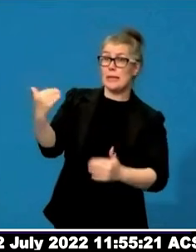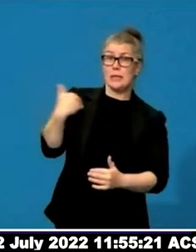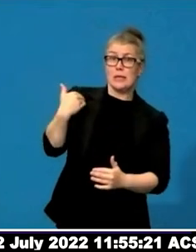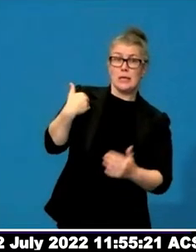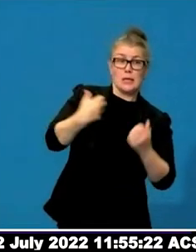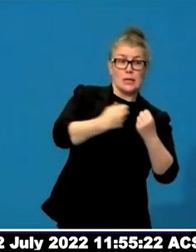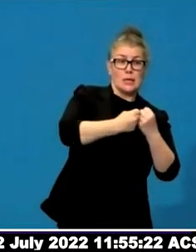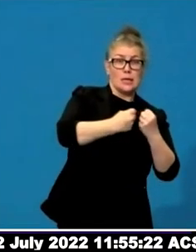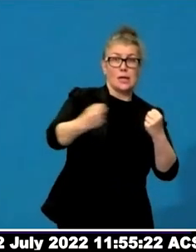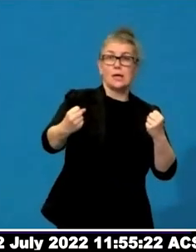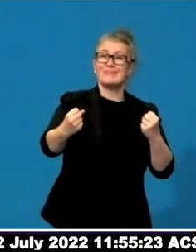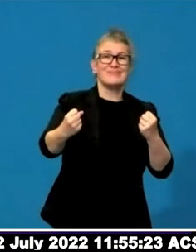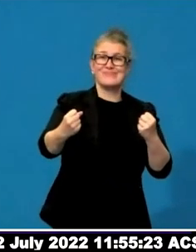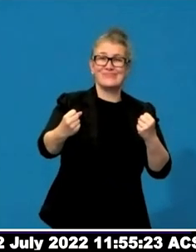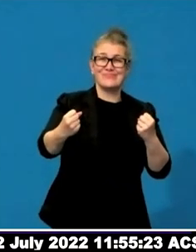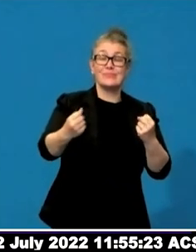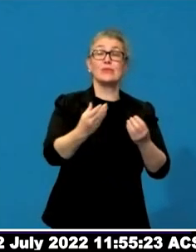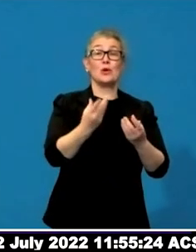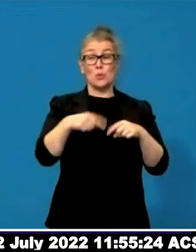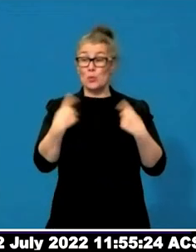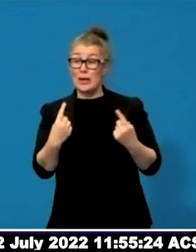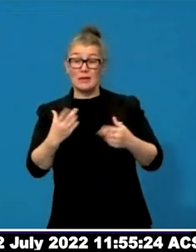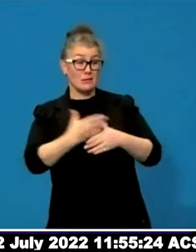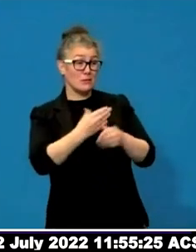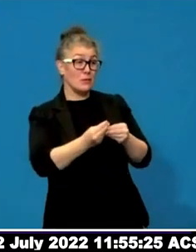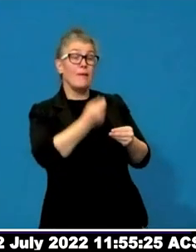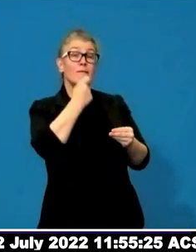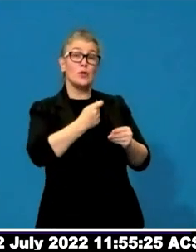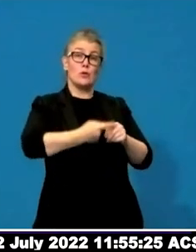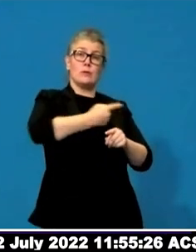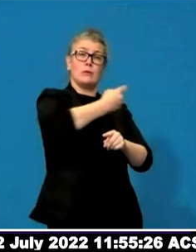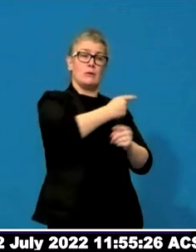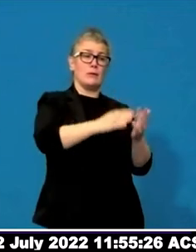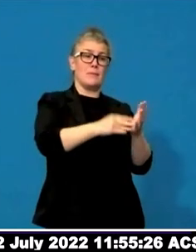that they are involved with, and their involvement has been critical.